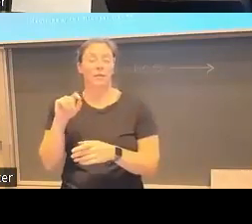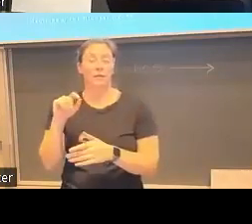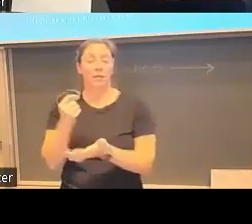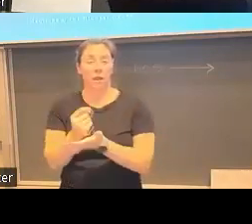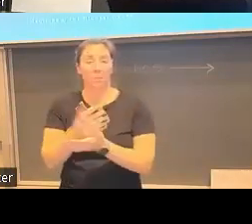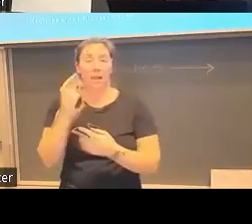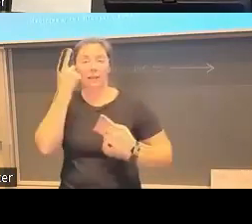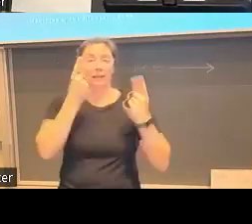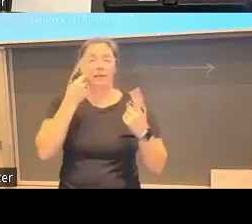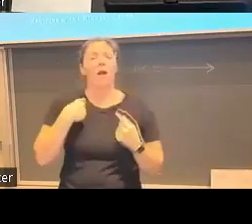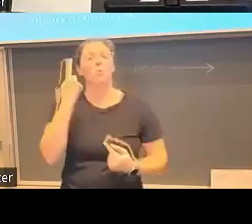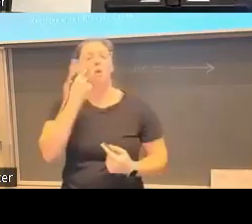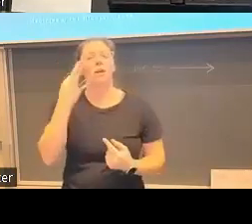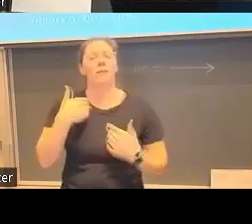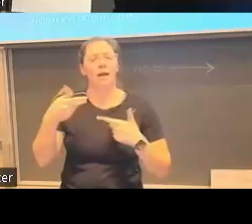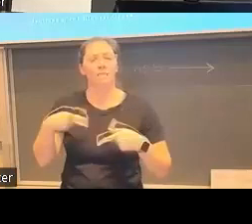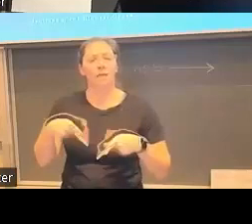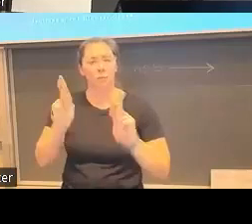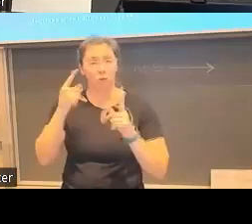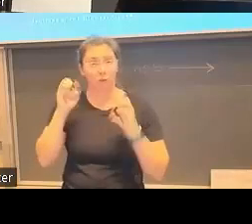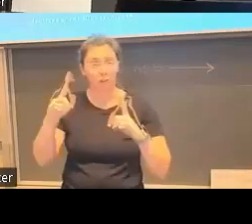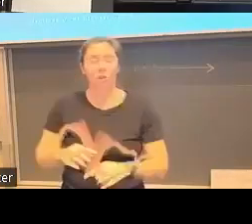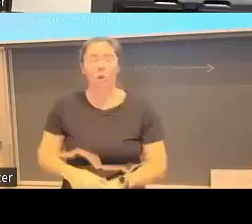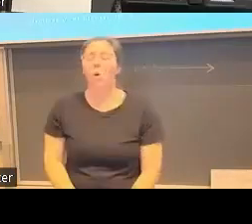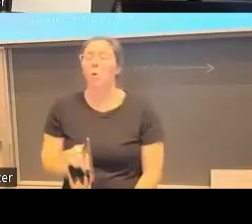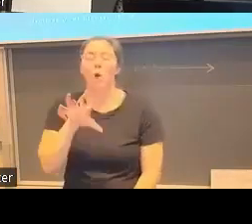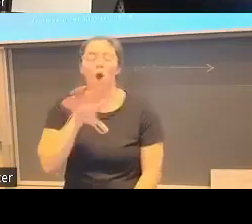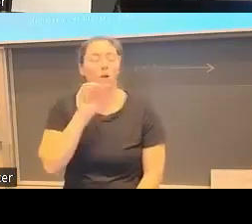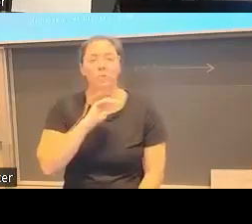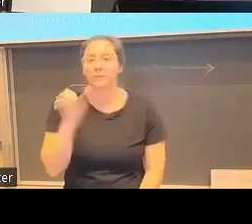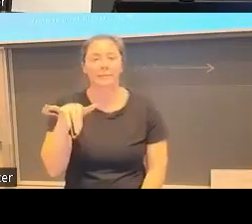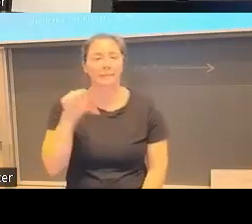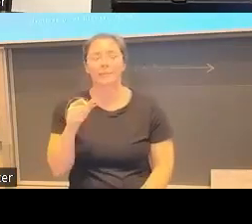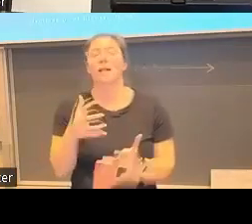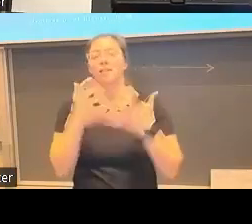opportunities for educations in this realm 100% yes there are lots of opportunities in this regard